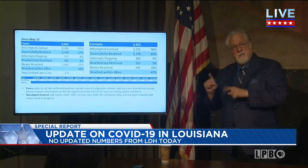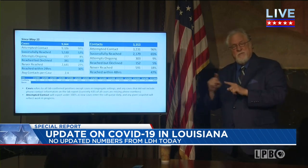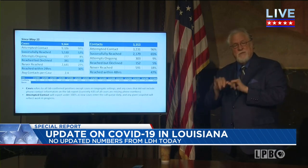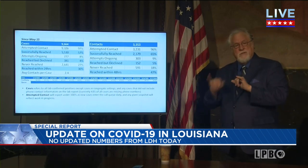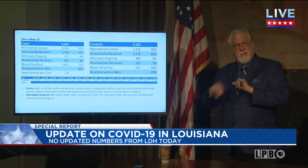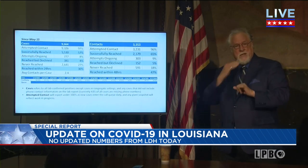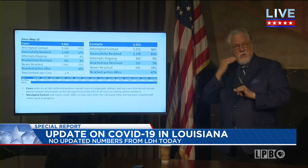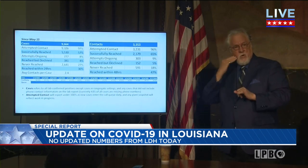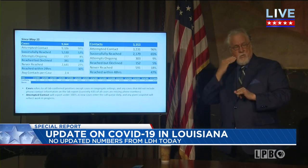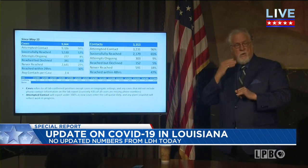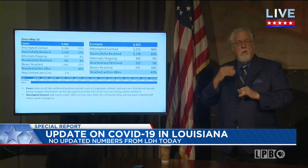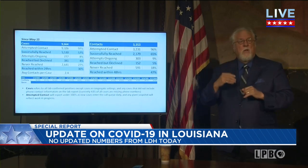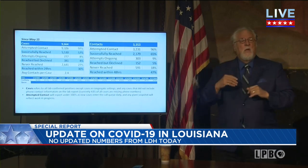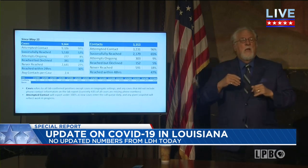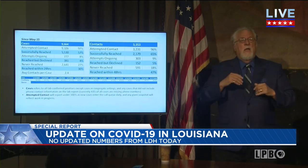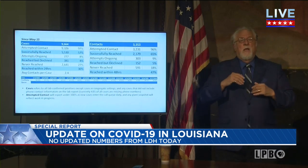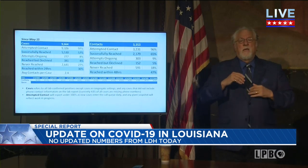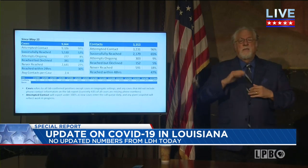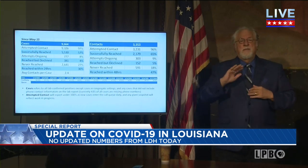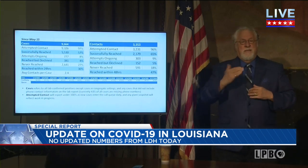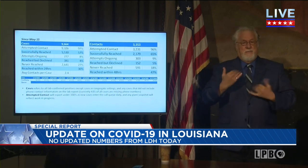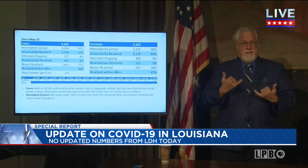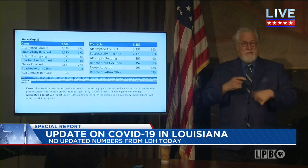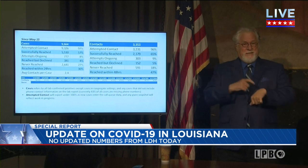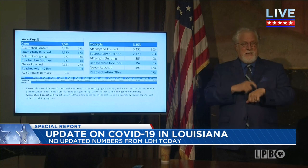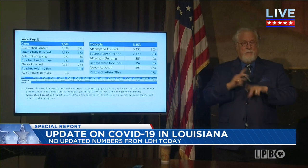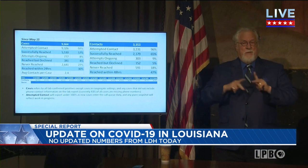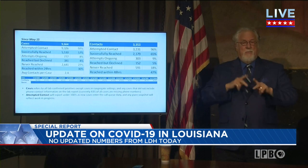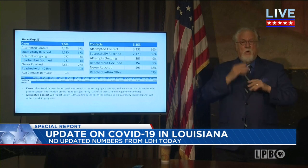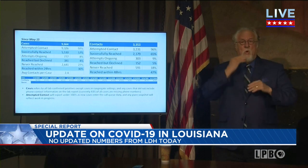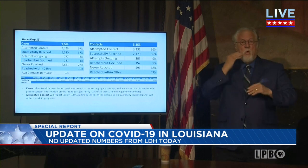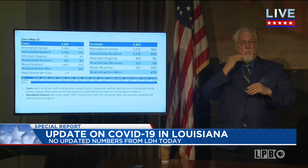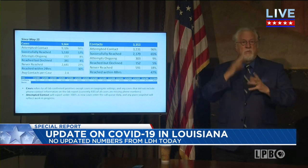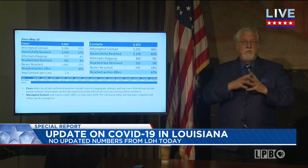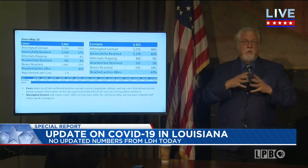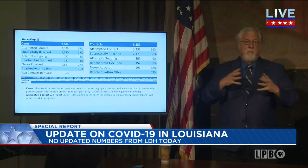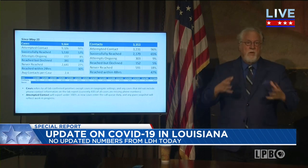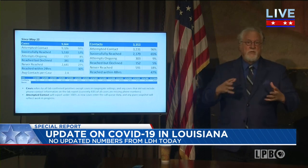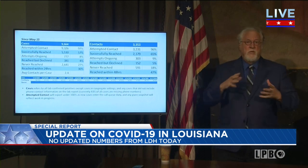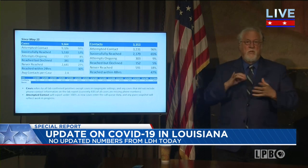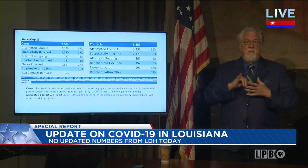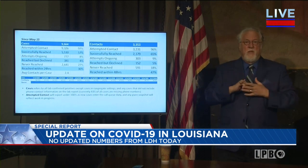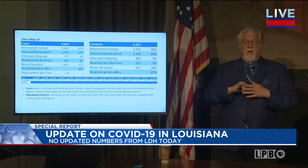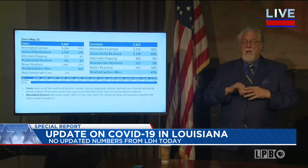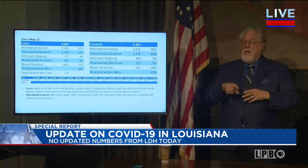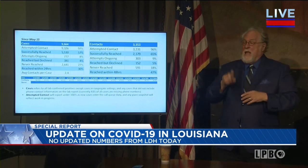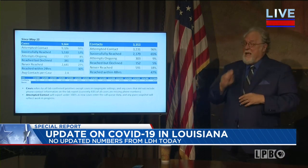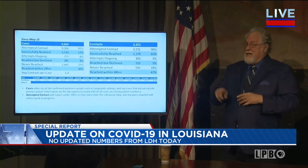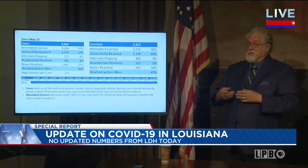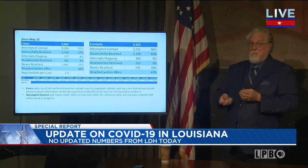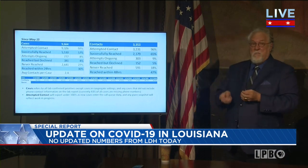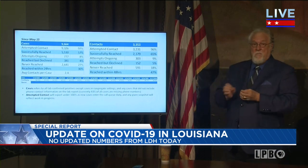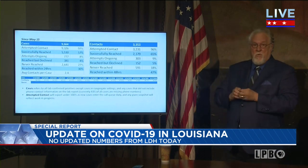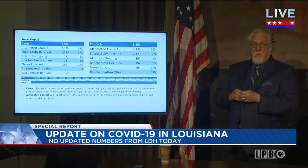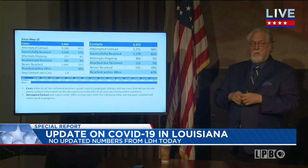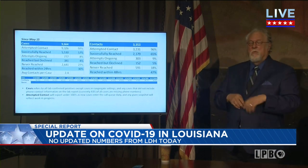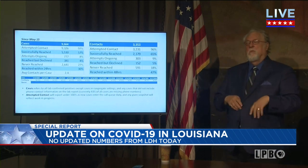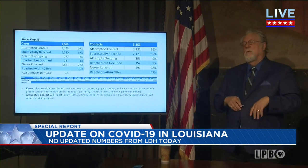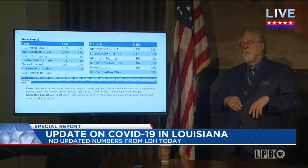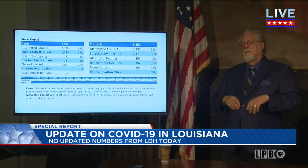SUPPLIES. GO UP TO GROCERY DELIVERY WITH PRESCRIPTION DELIVERY.